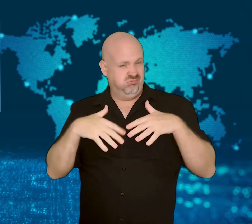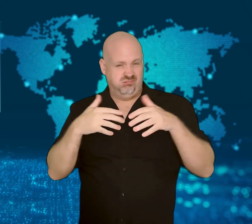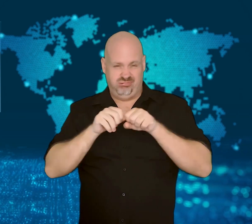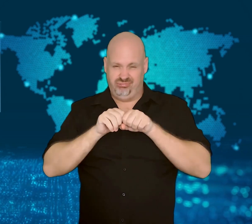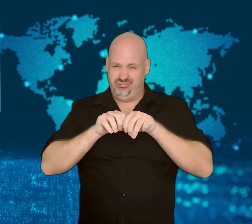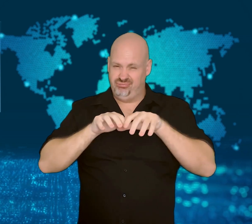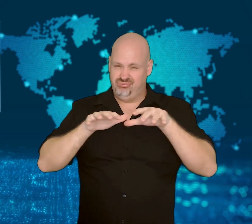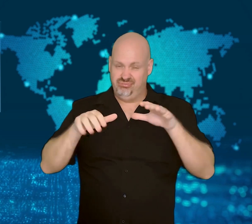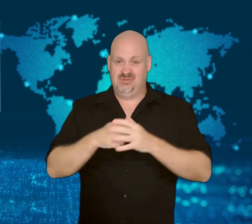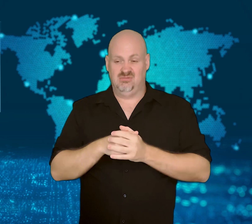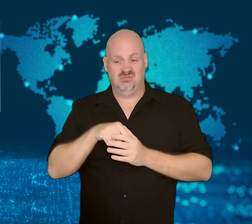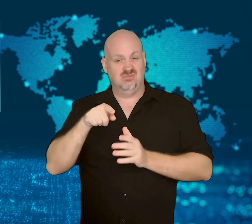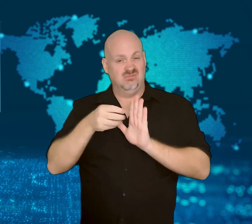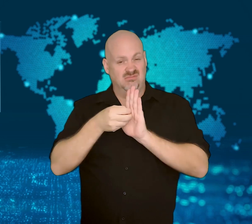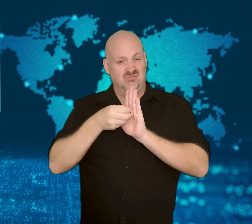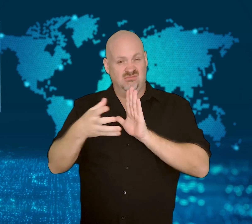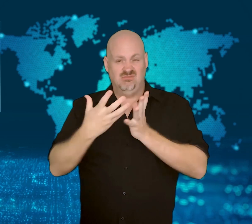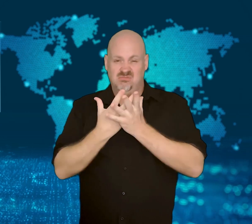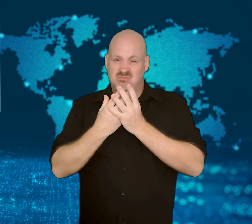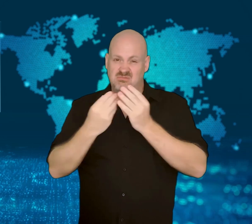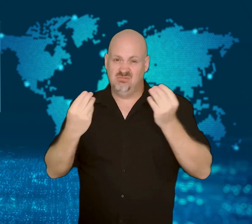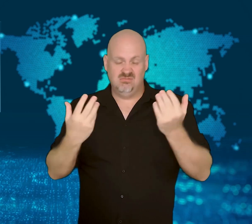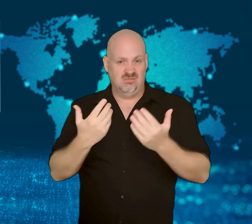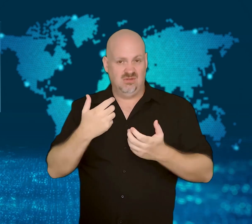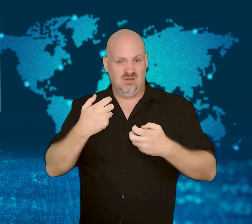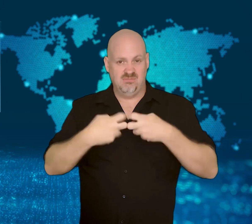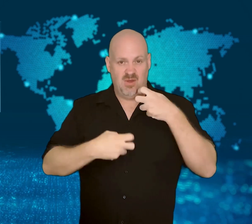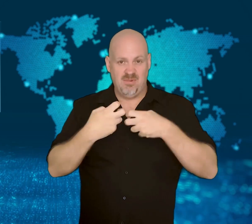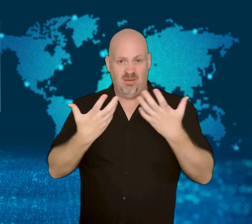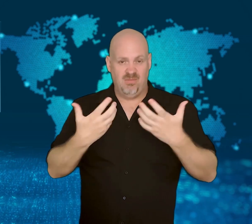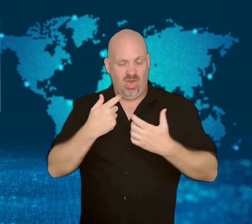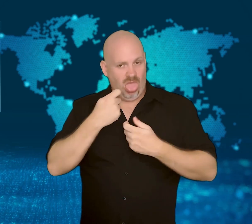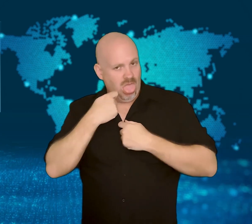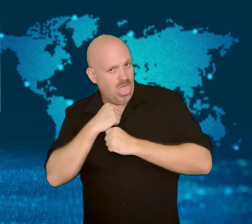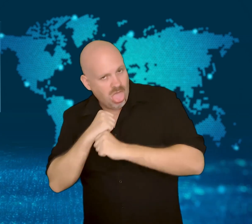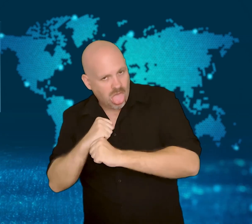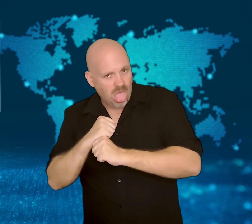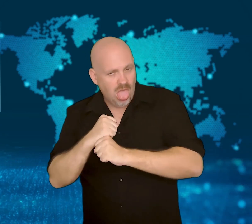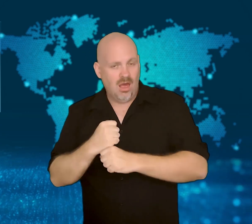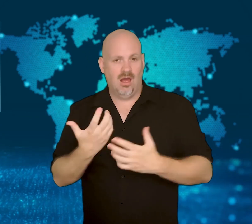It has also fueled violent crime.